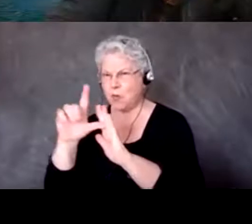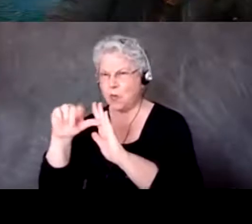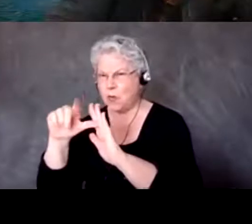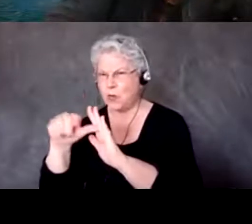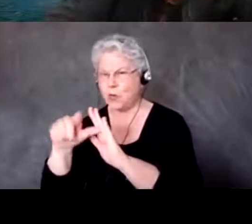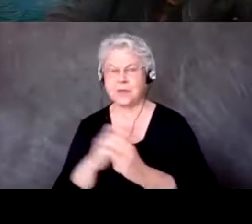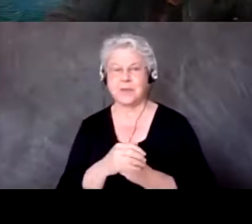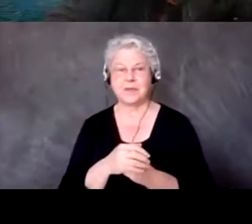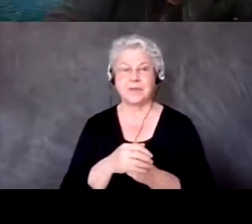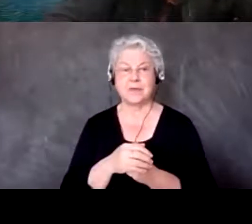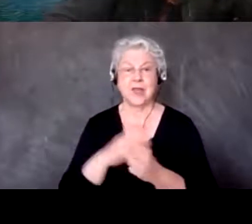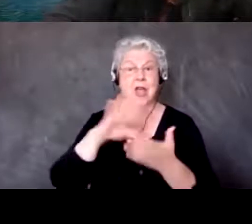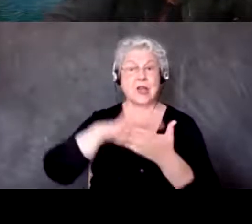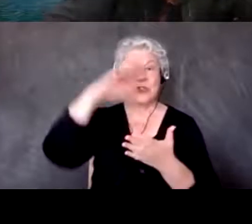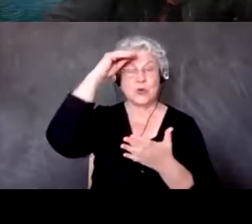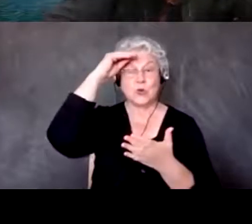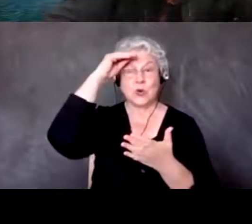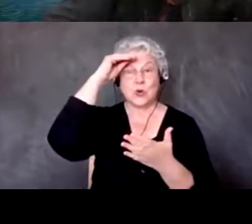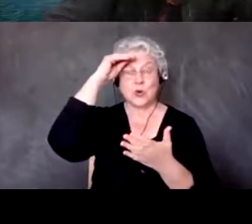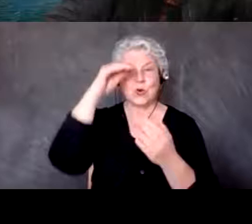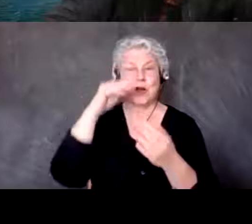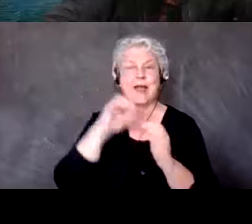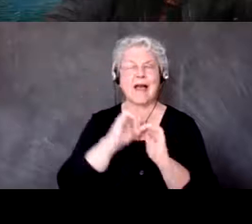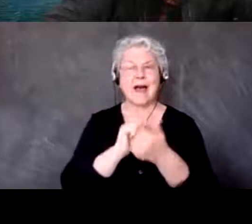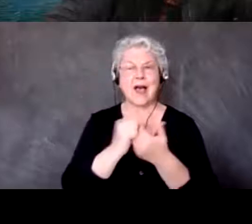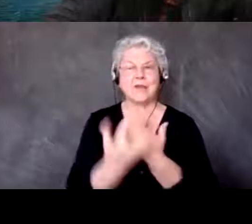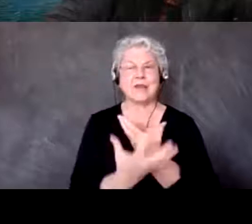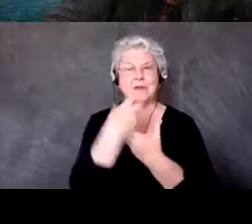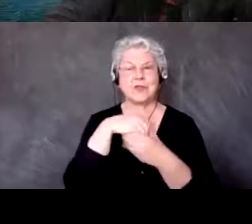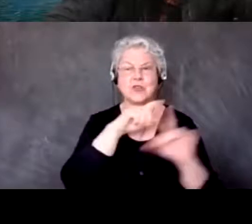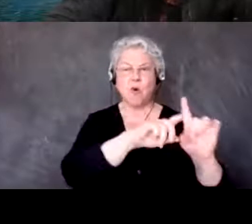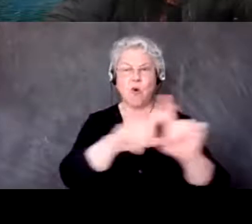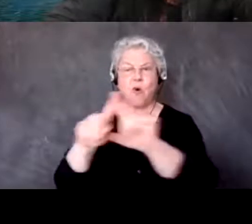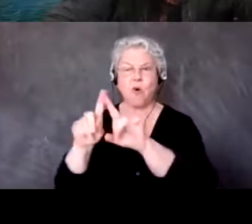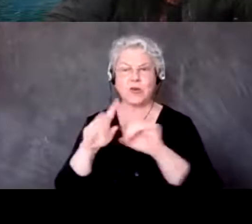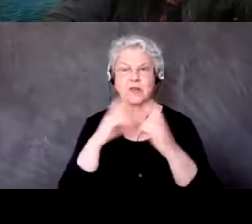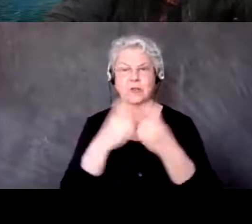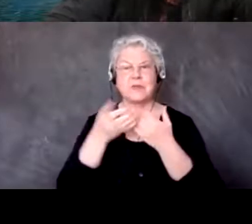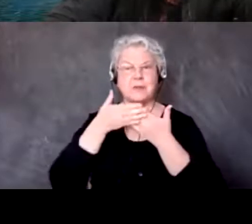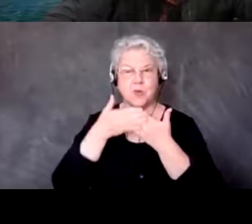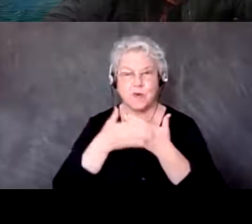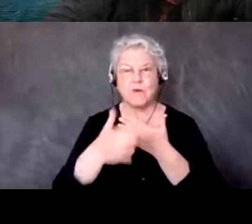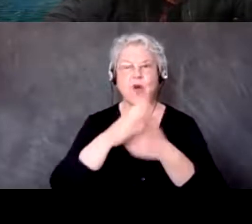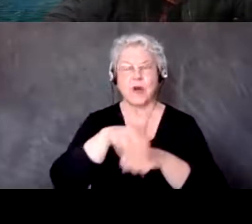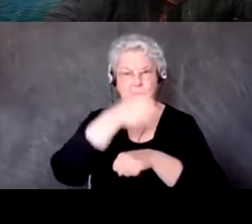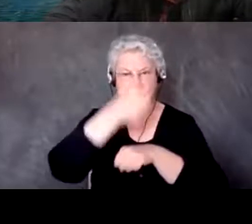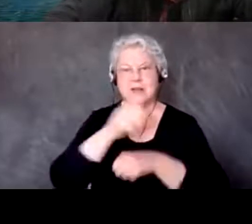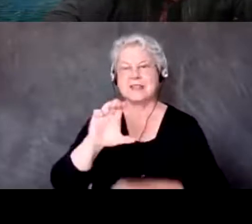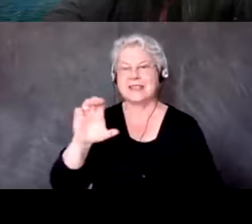You’d like to learn - Jeannie is saying she would like to learn how to engage with all departments in moving forward to implementing the CCP as well as overlap. Okay,